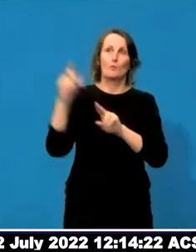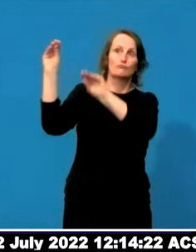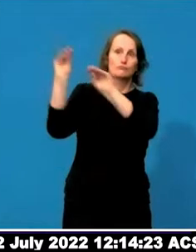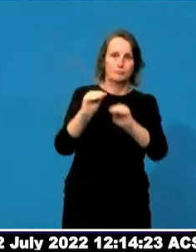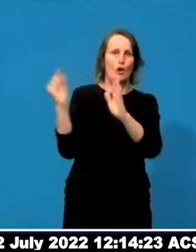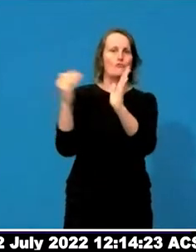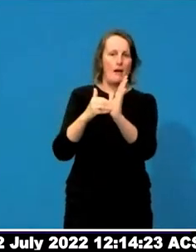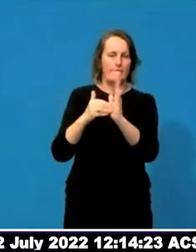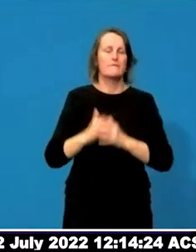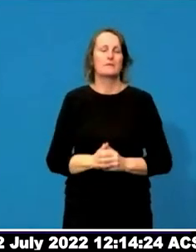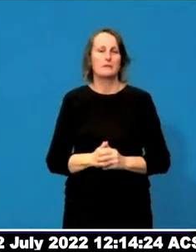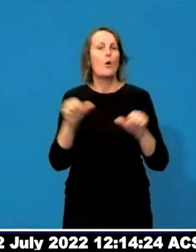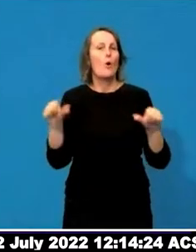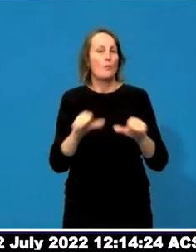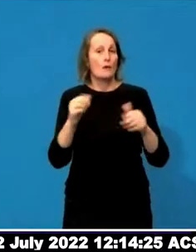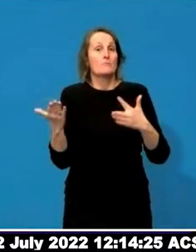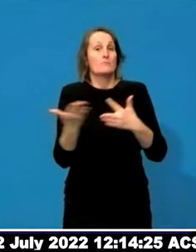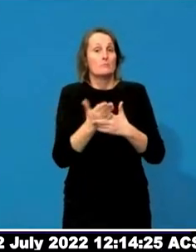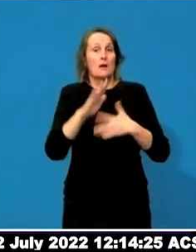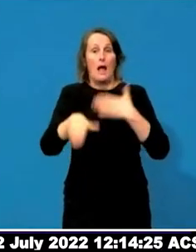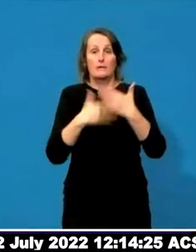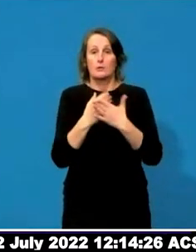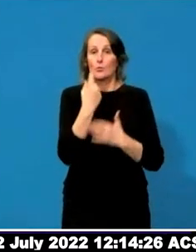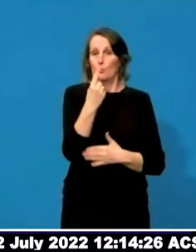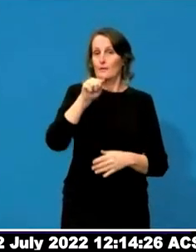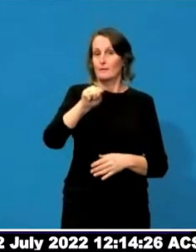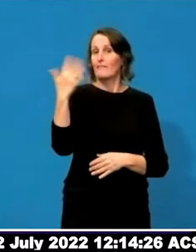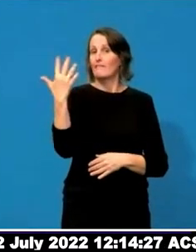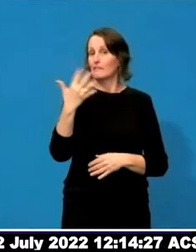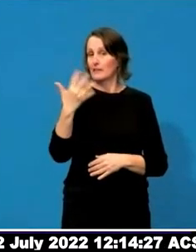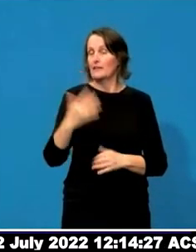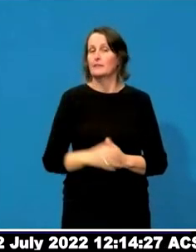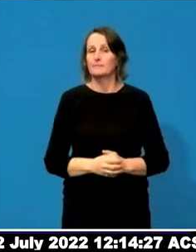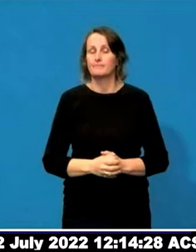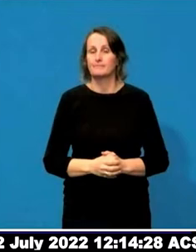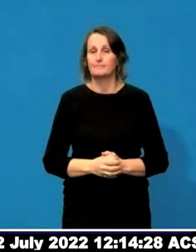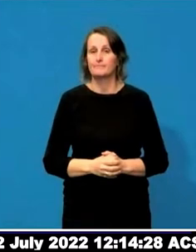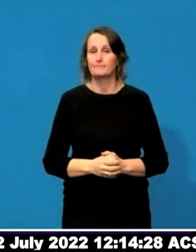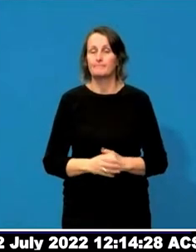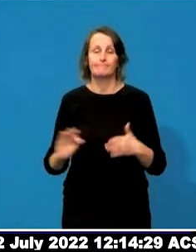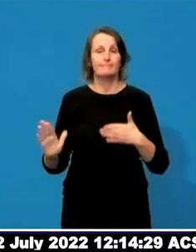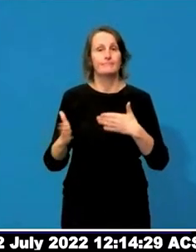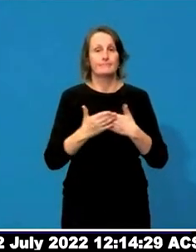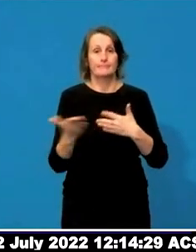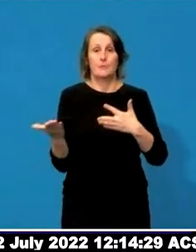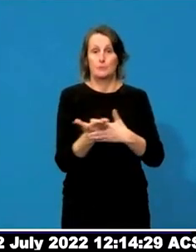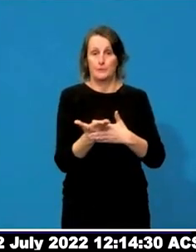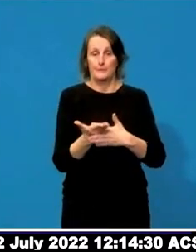In that case, we will adjourn until 1.15 pm Central time. Thank you. The Royal Commission is now adjourned.